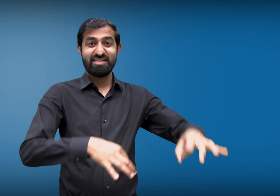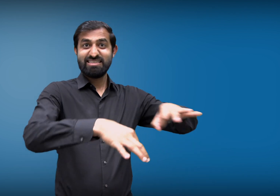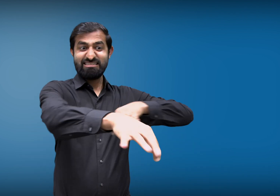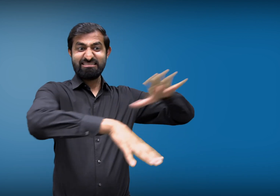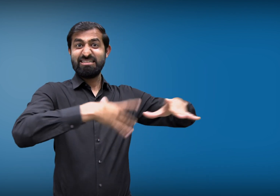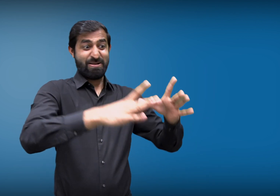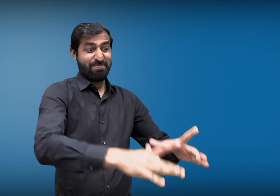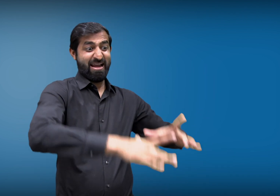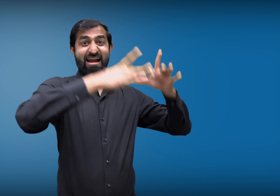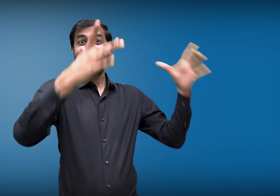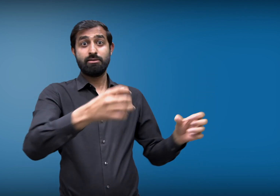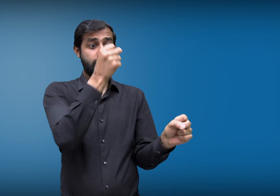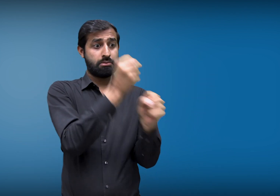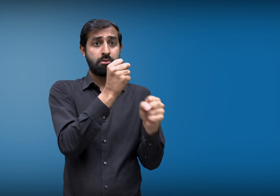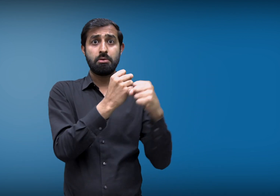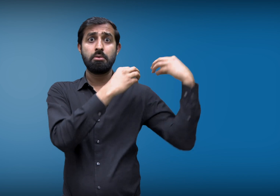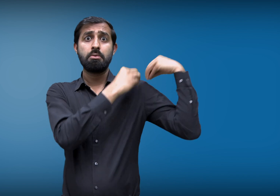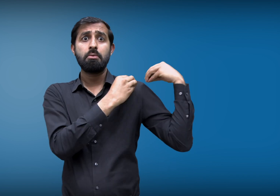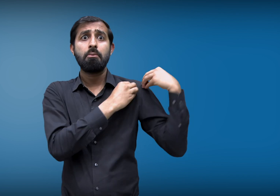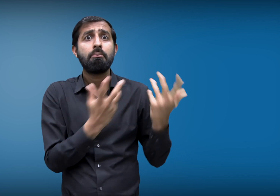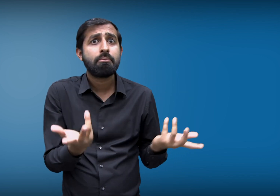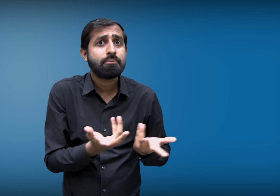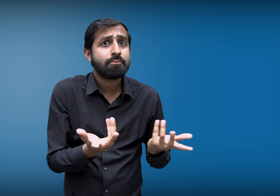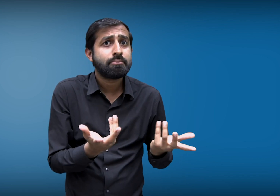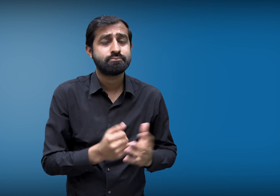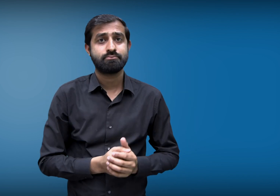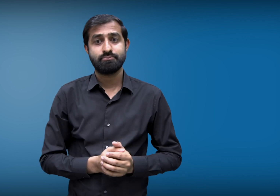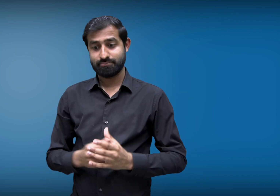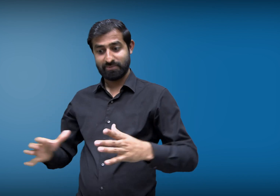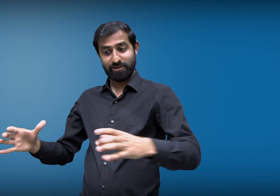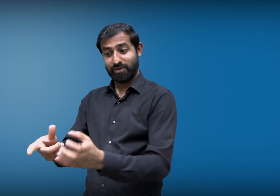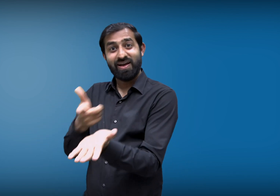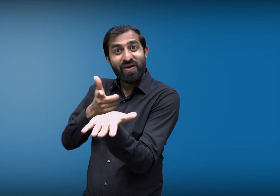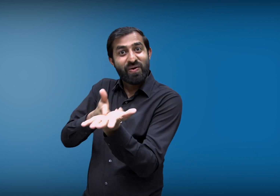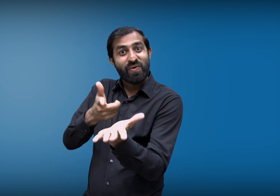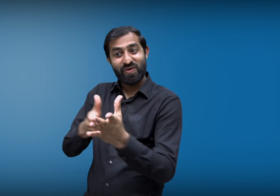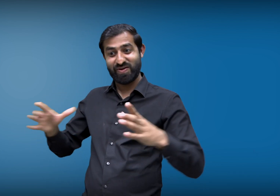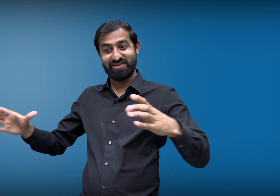Who is responsible for large city administration?